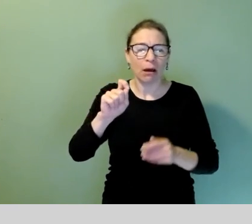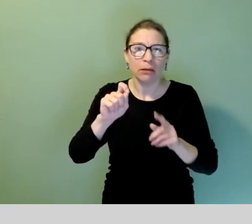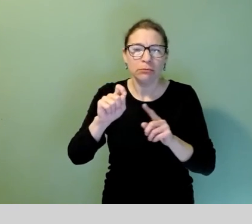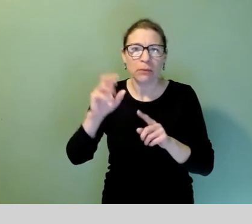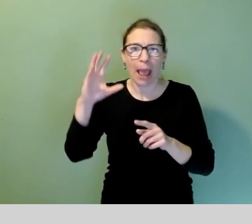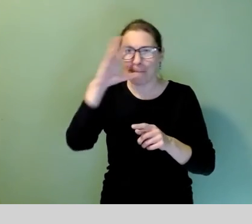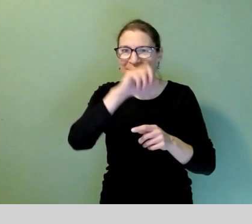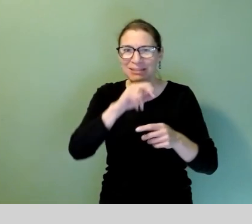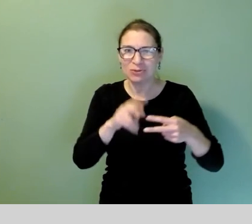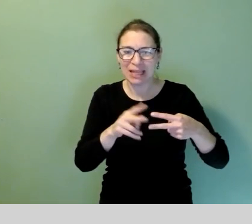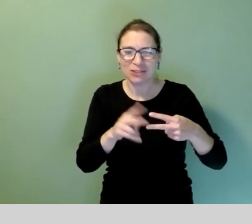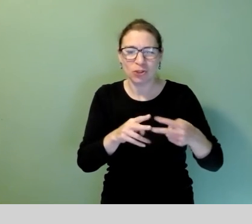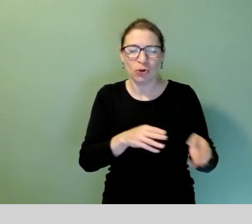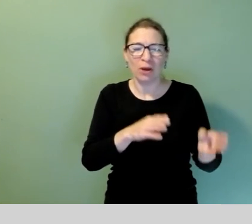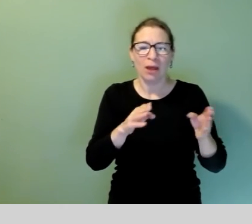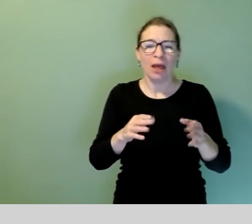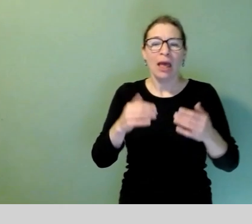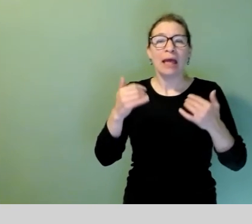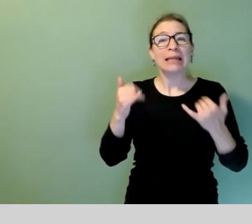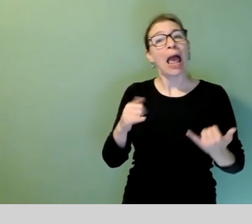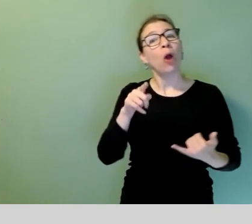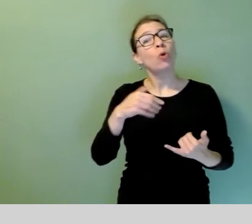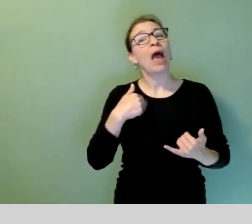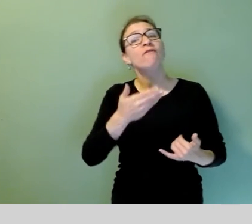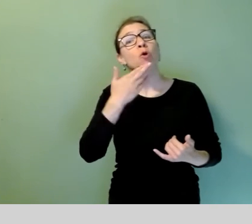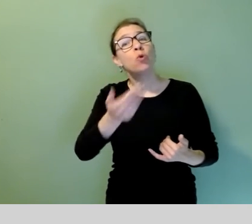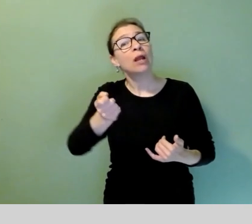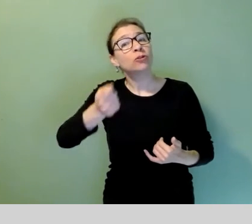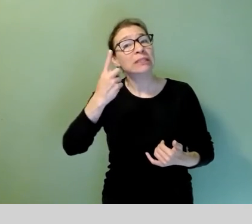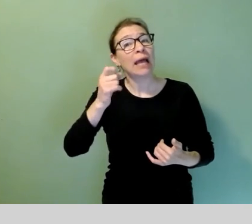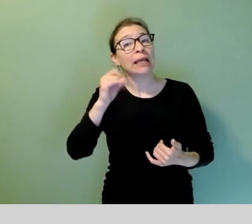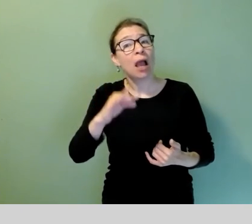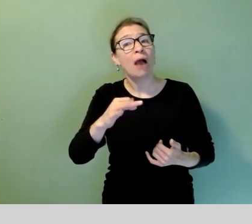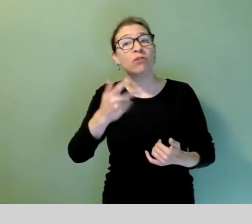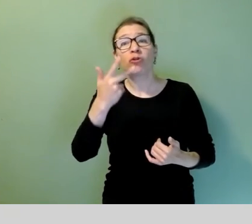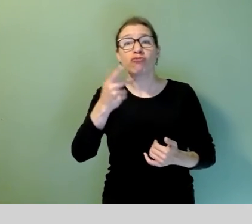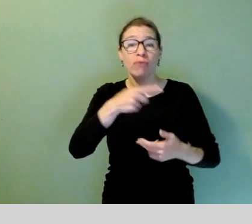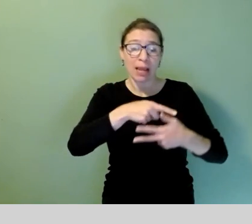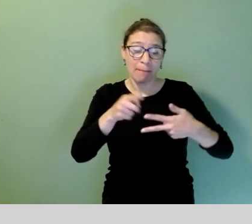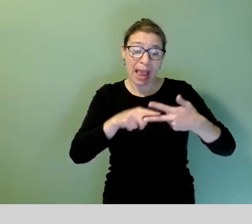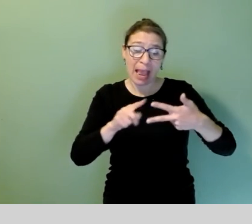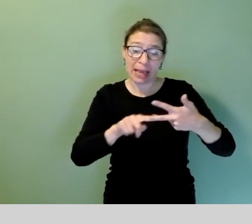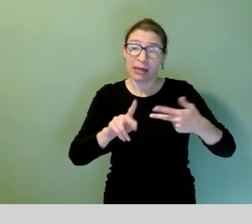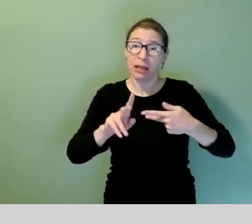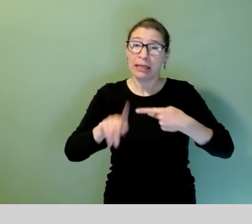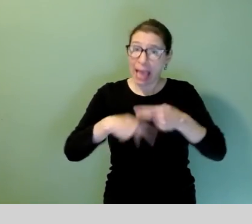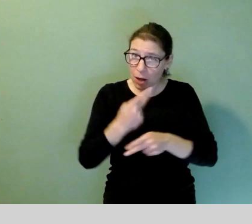Now you have a good understanding of the three main categories of plot